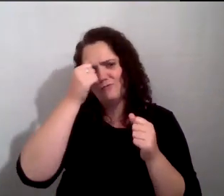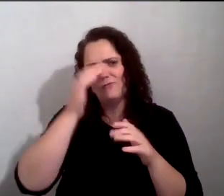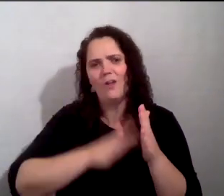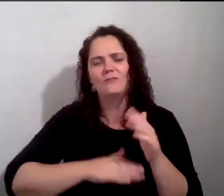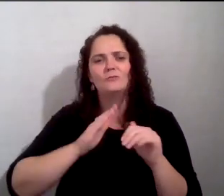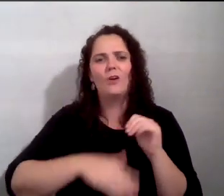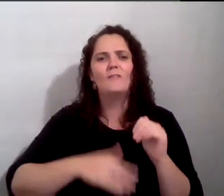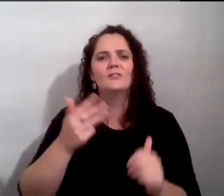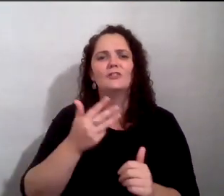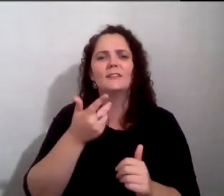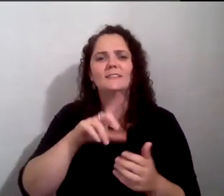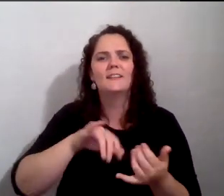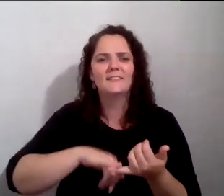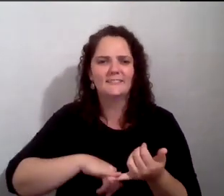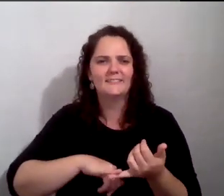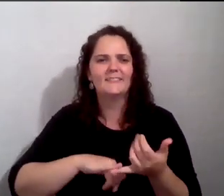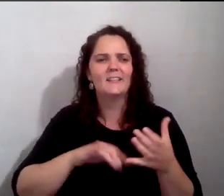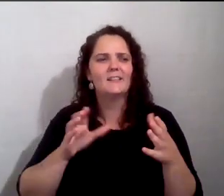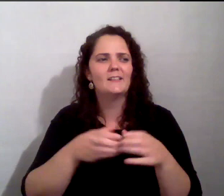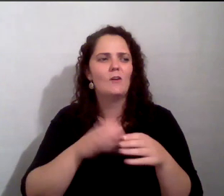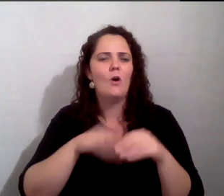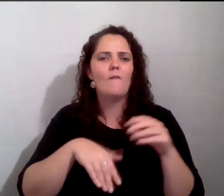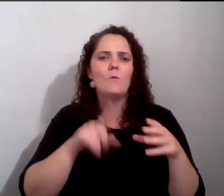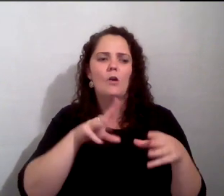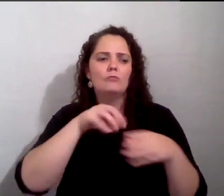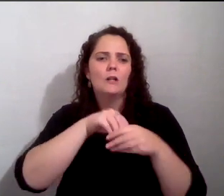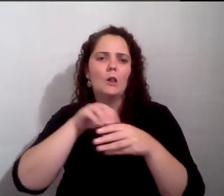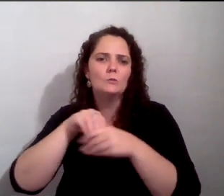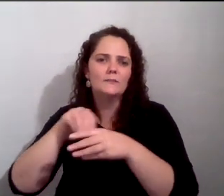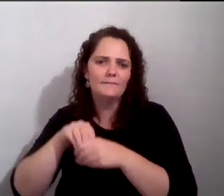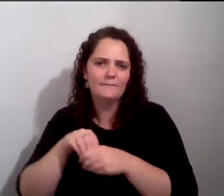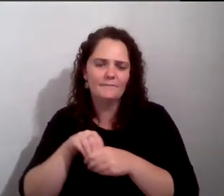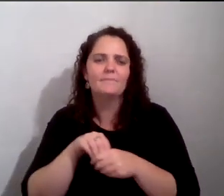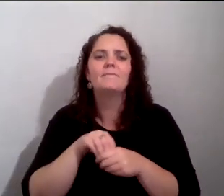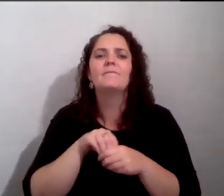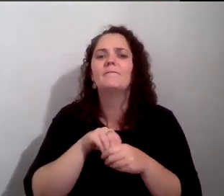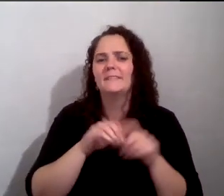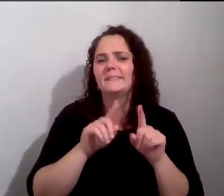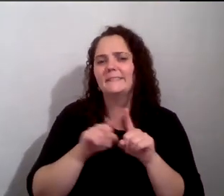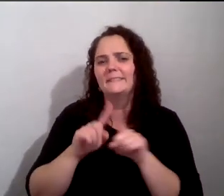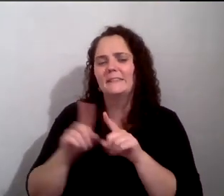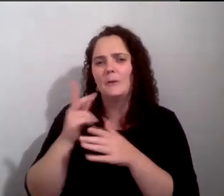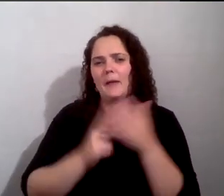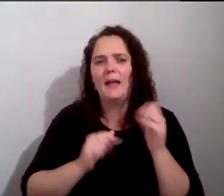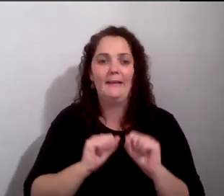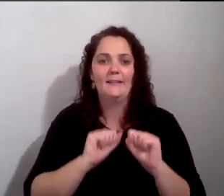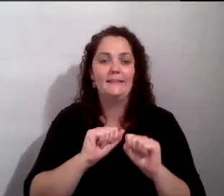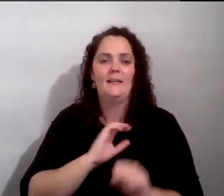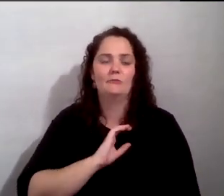Fairweather's life for his main character. Then of course the Art Gallery of New South Wales a few years ago, if you'd